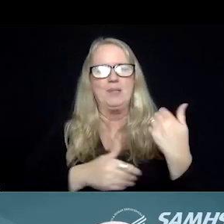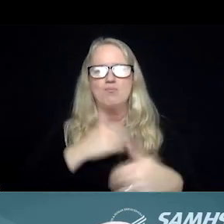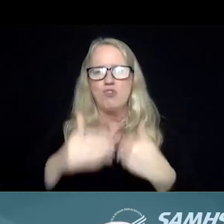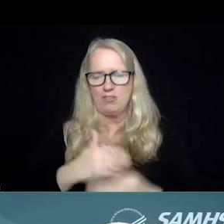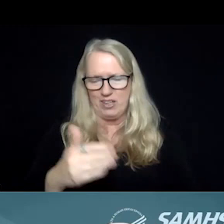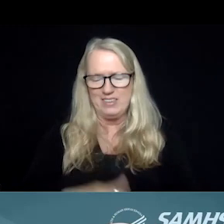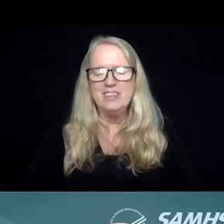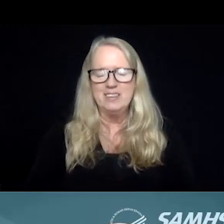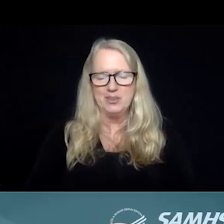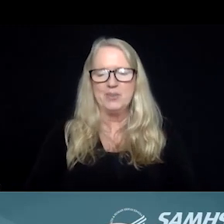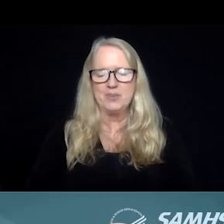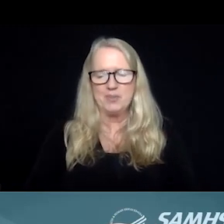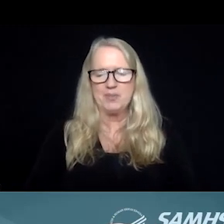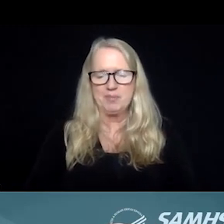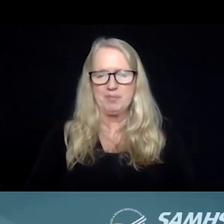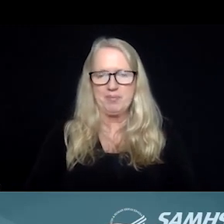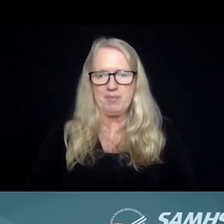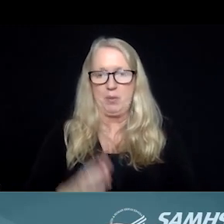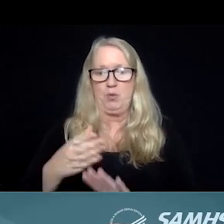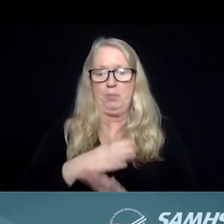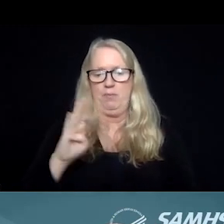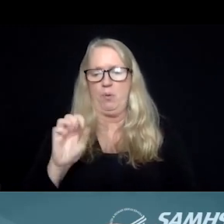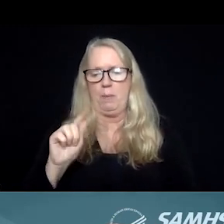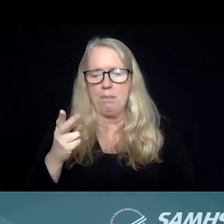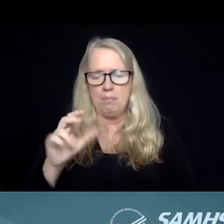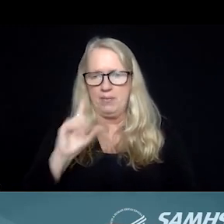PROGRESS. BEFORE BETHANY CAME, SHE WORKED IN MOBILE CRISIS.